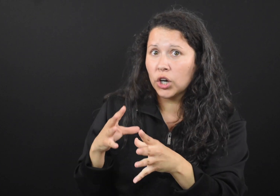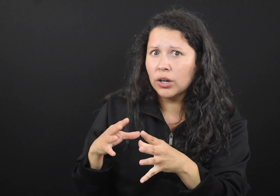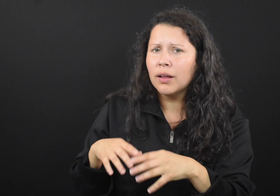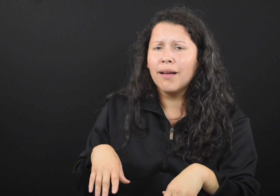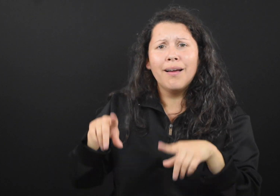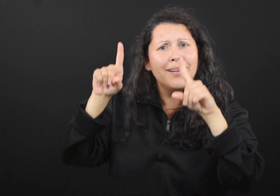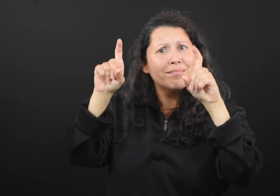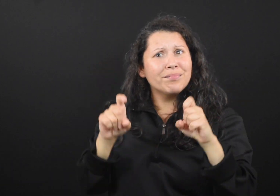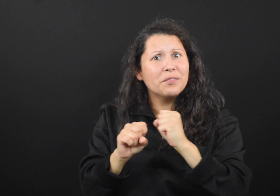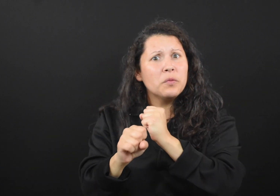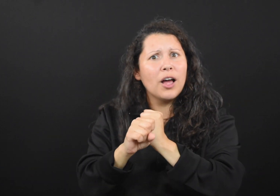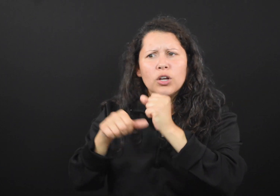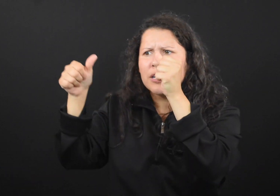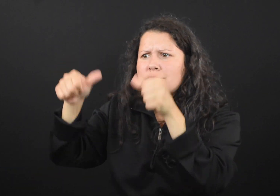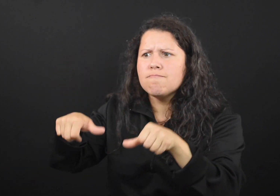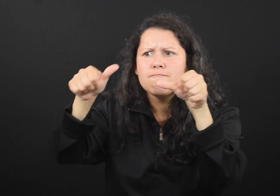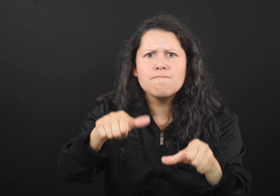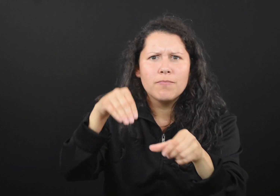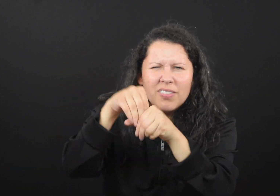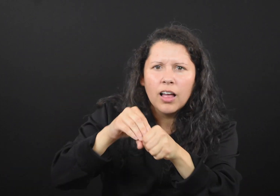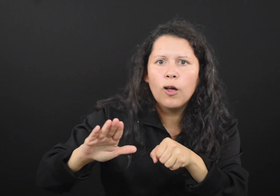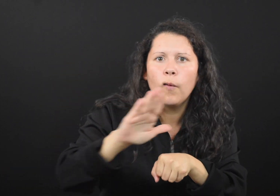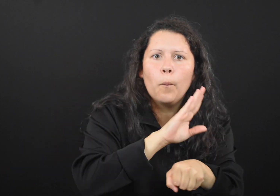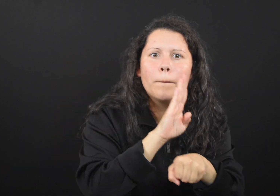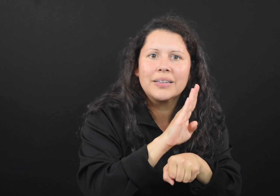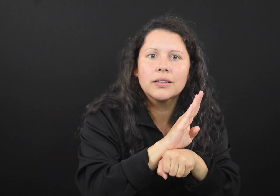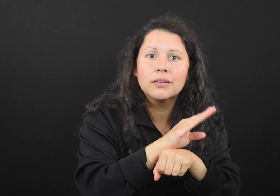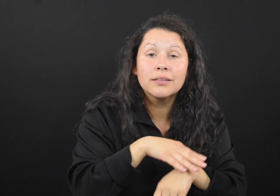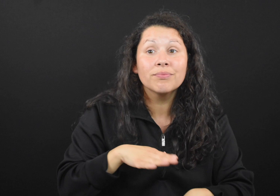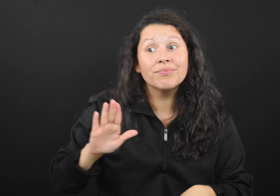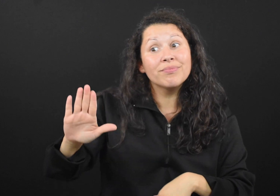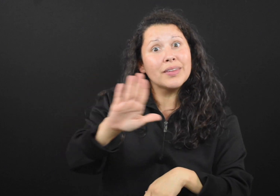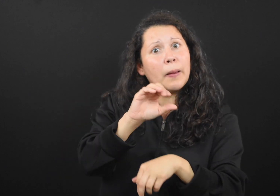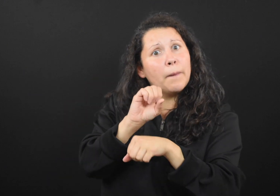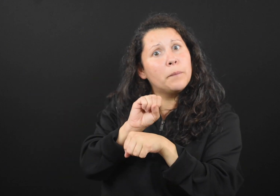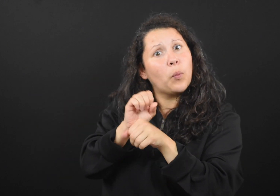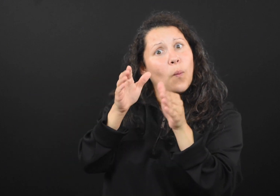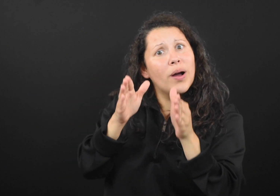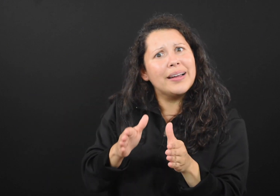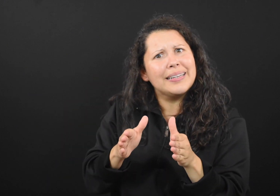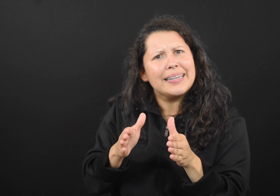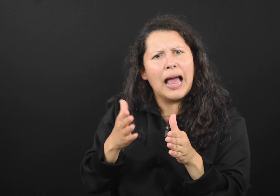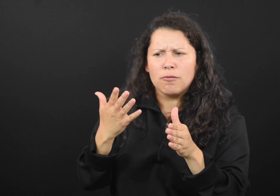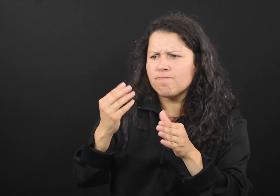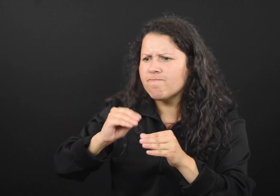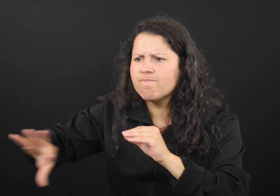local businesses to post testing flyers in their shops and to have employees